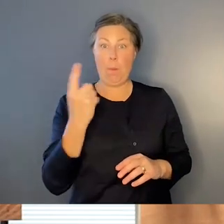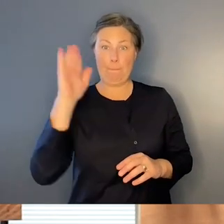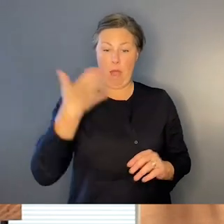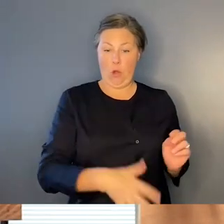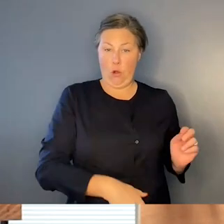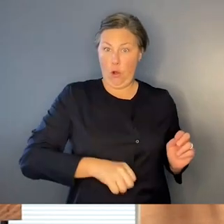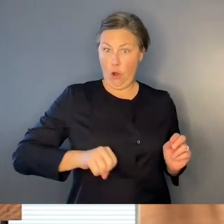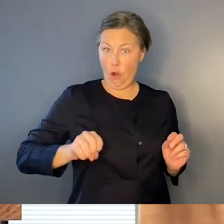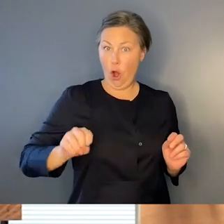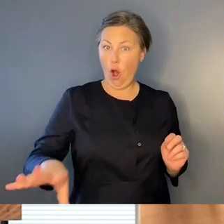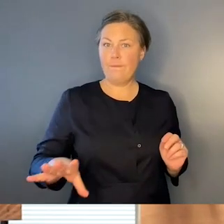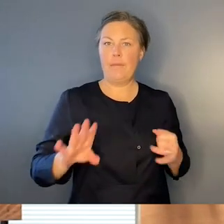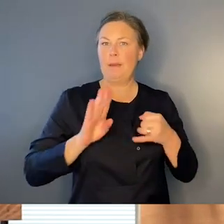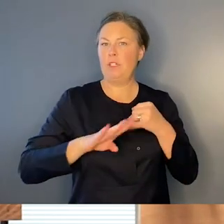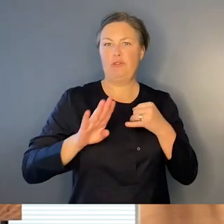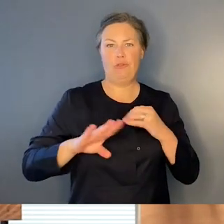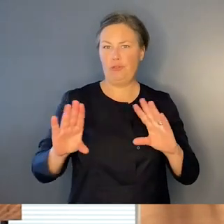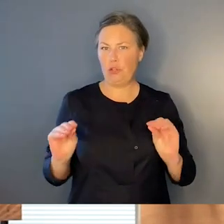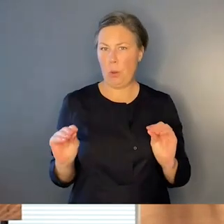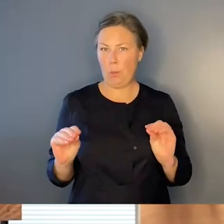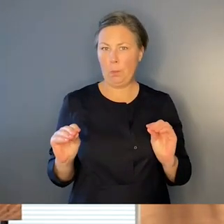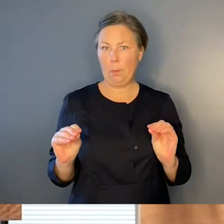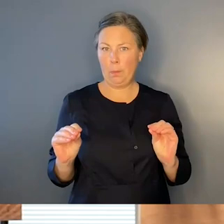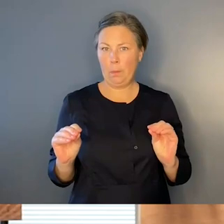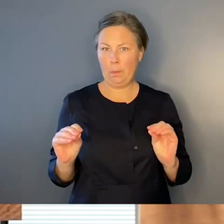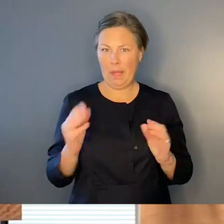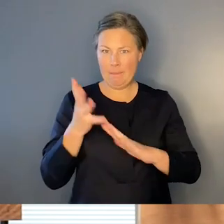So, that means that that's not the indicator they can use